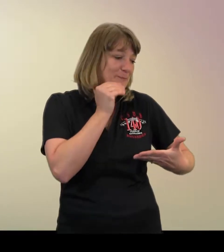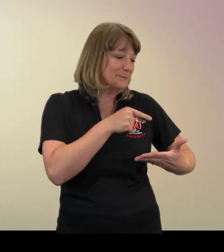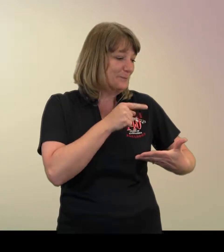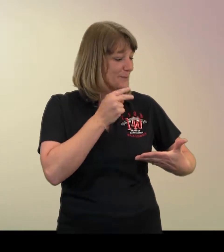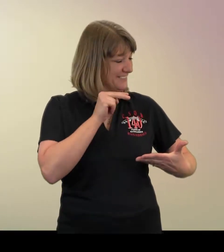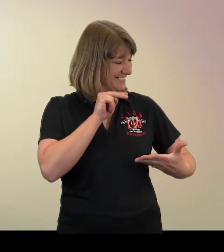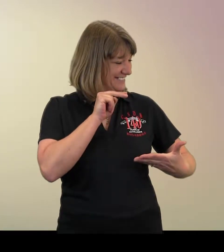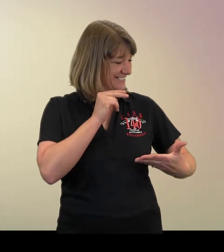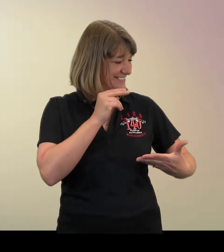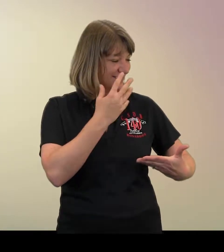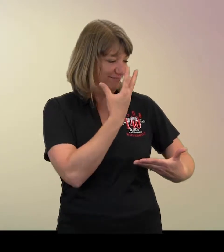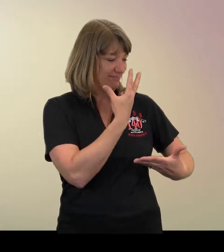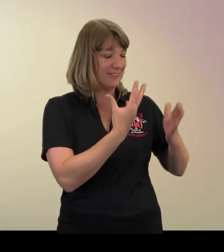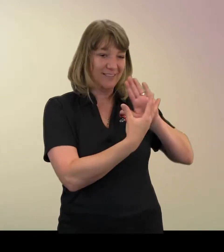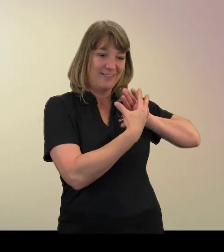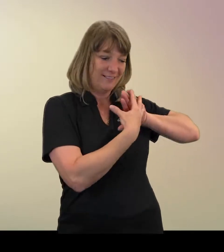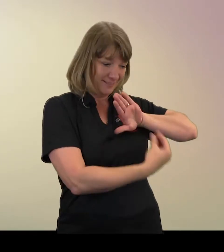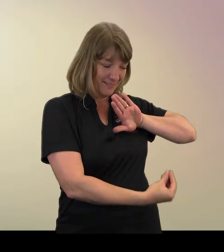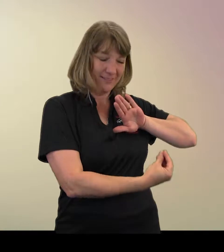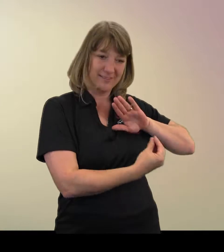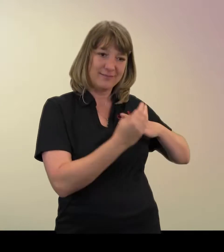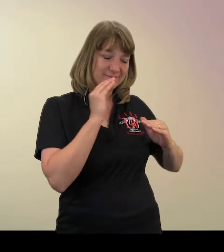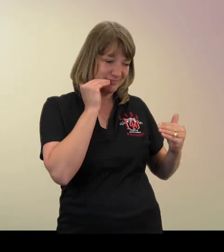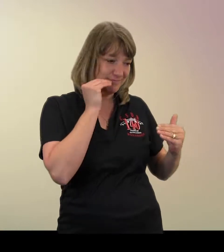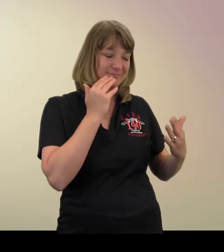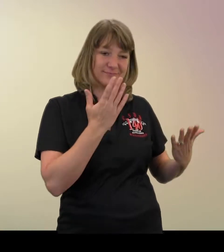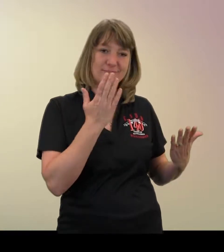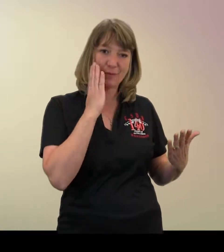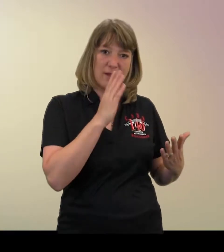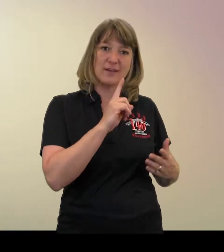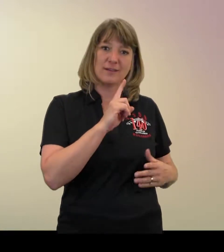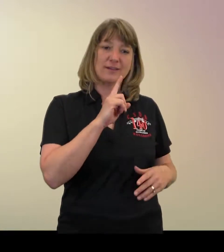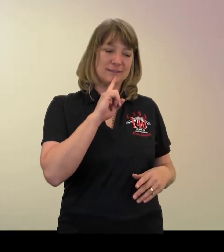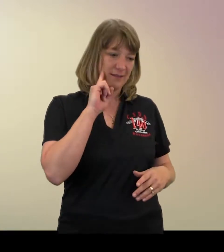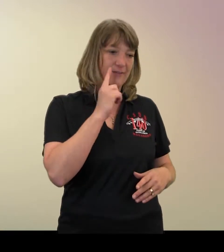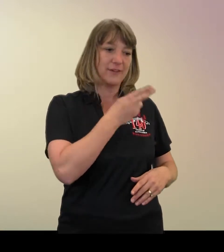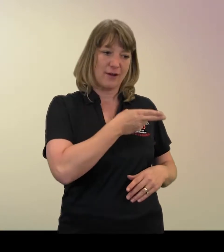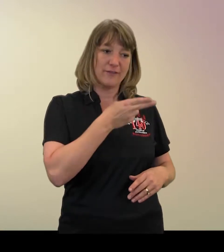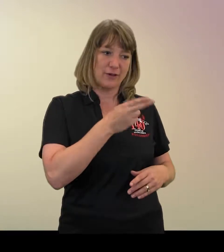when you smile at them. We would expect a typically developing deaf and hard of hearing child to smile back